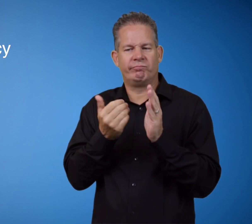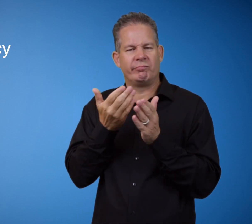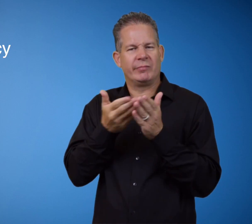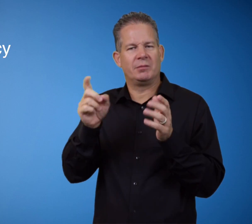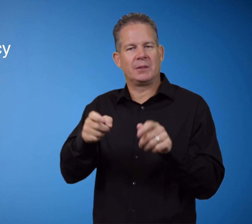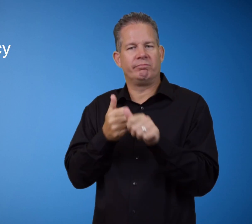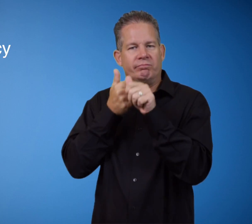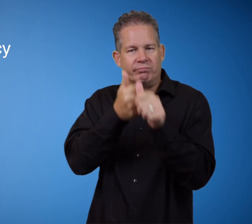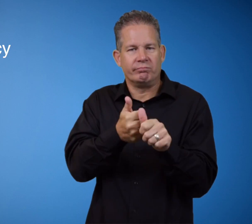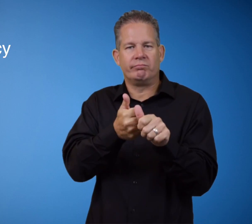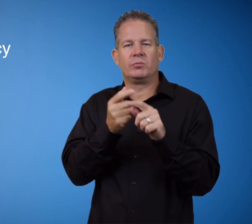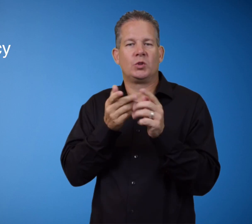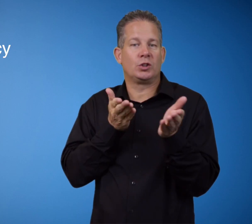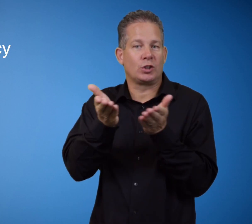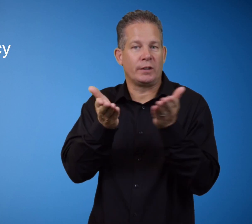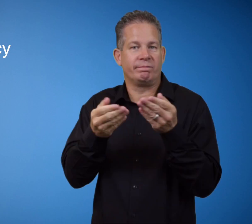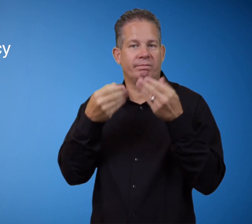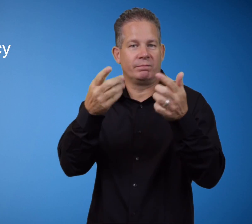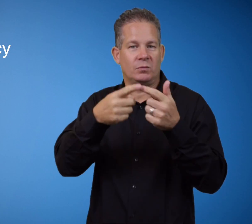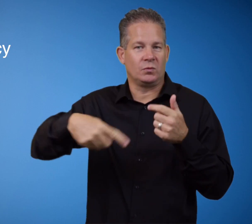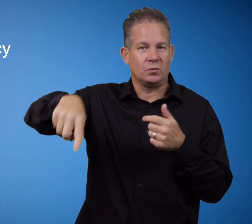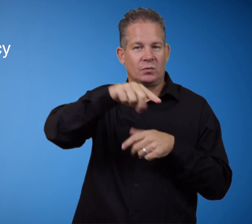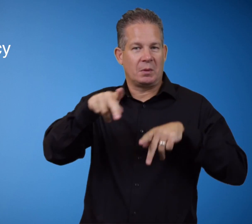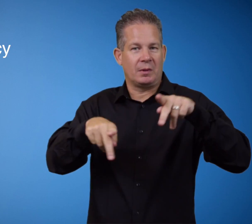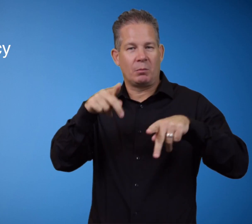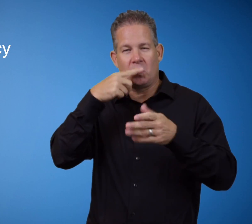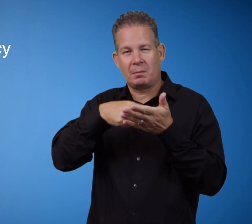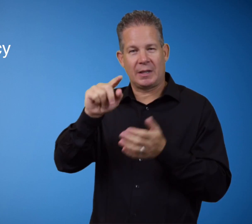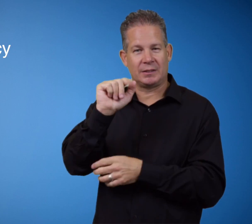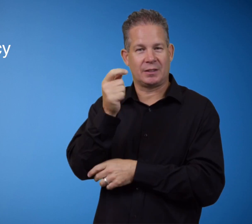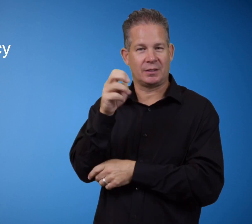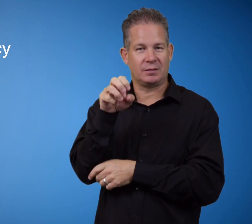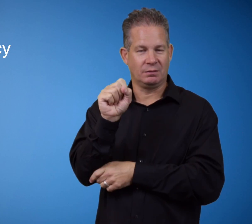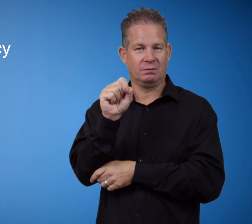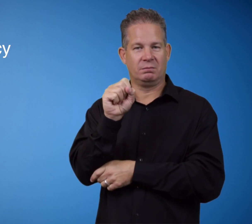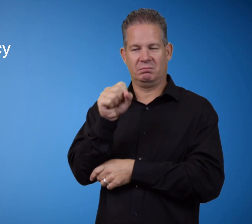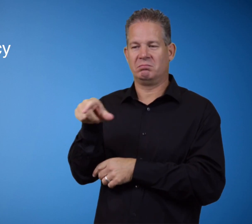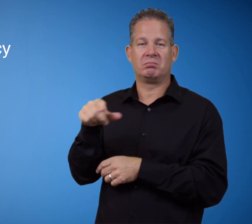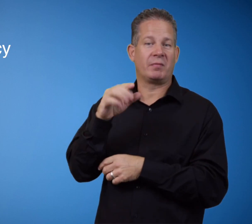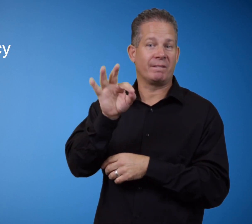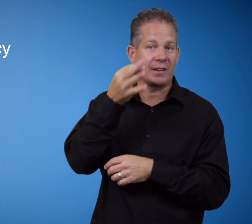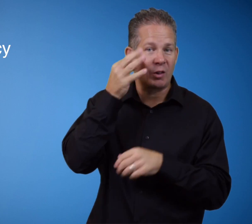These can be services that are provided to the public and are supported by taxes.